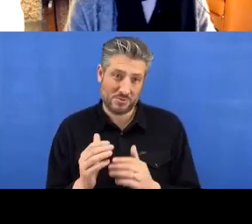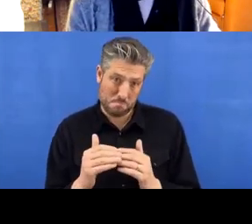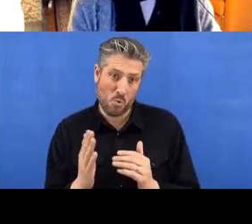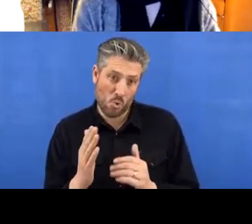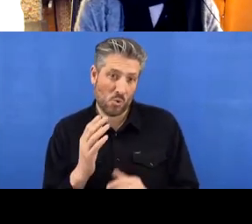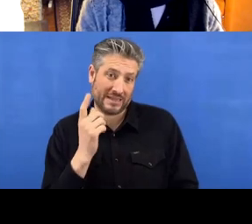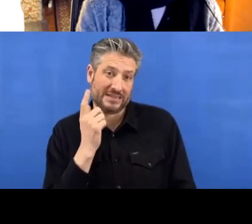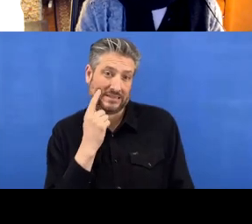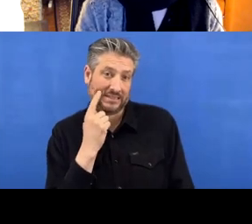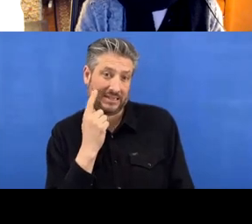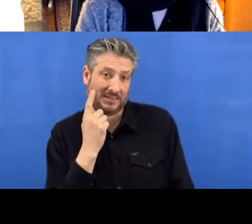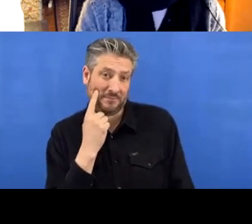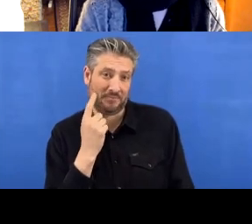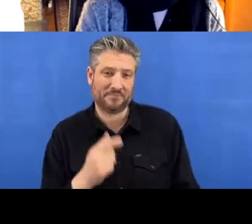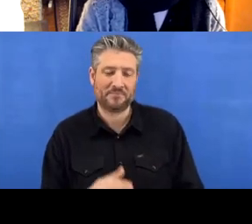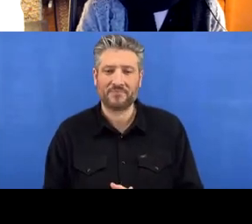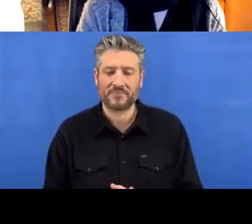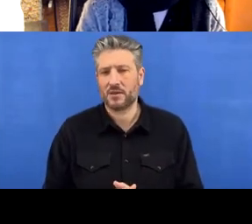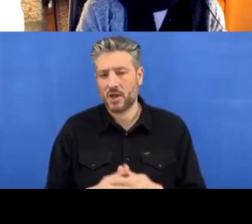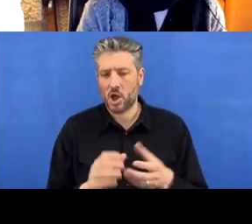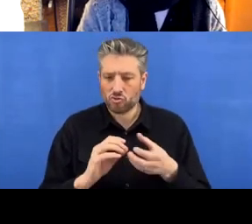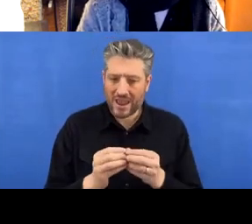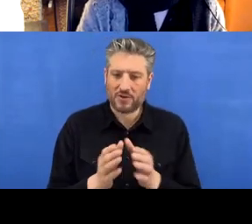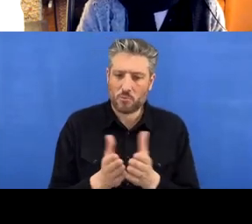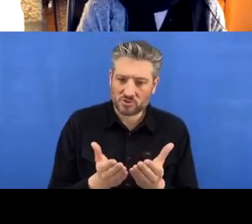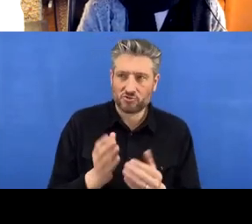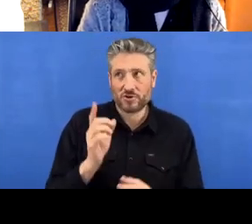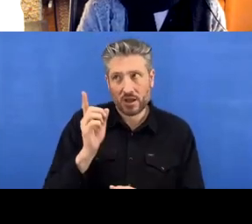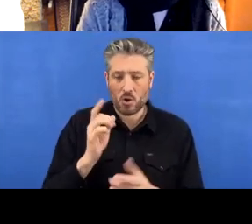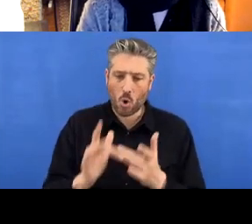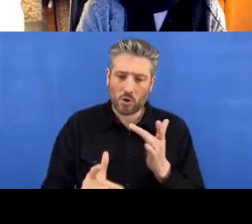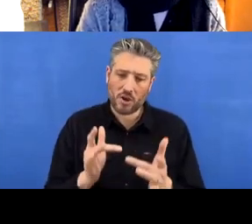where you create a repository online first. So I think that's what I would recommend always in terms of workflow is